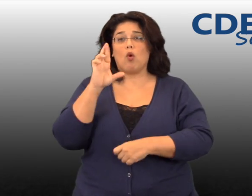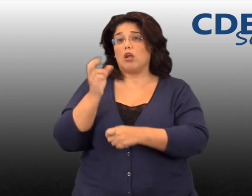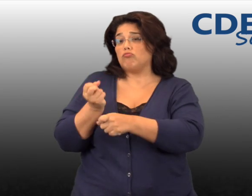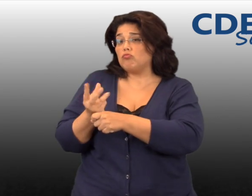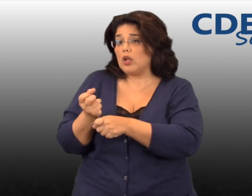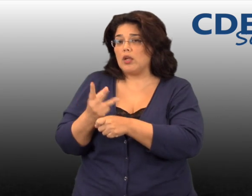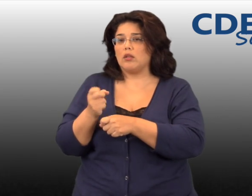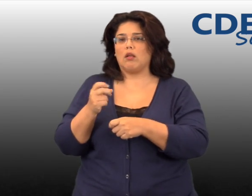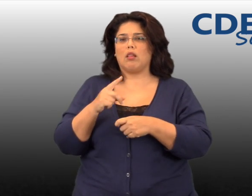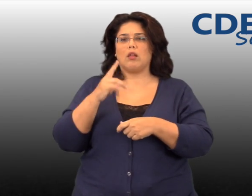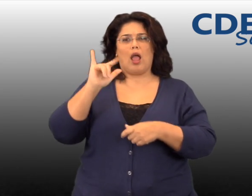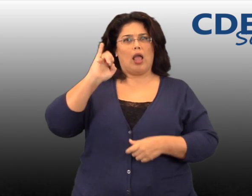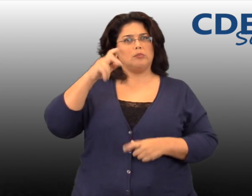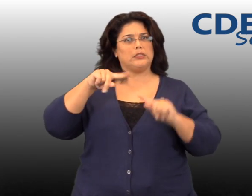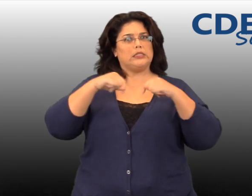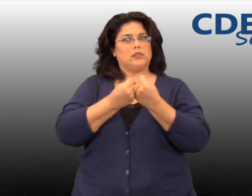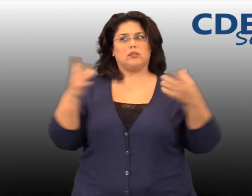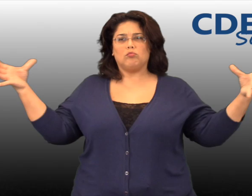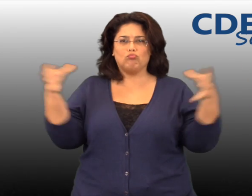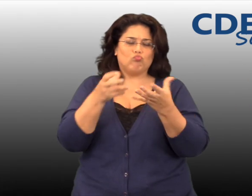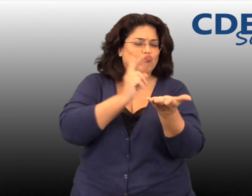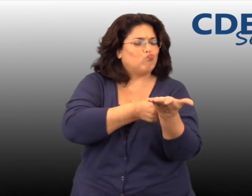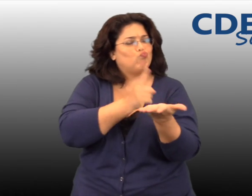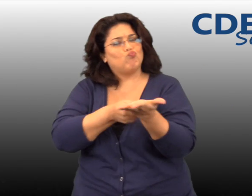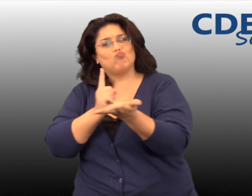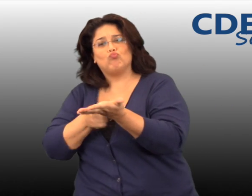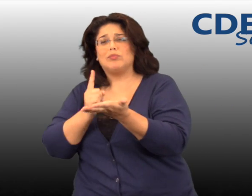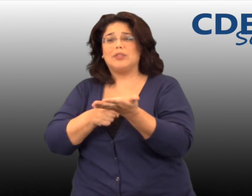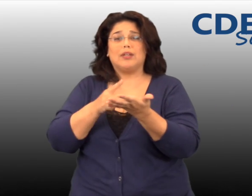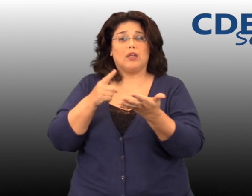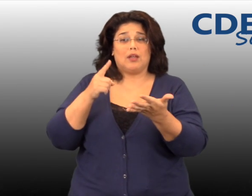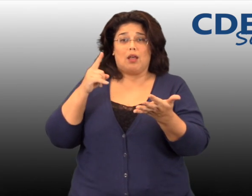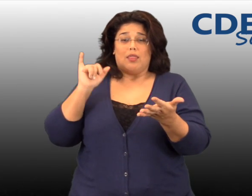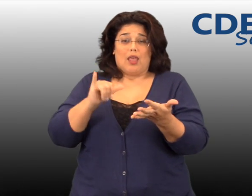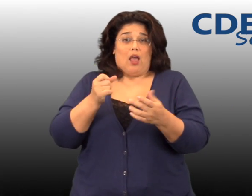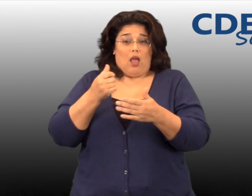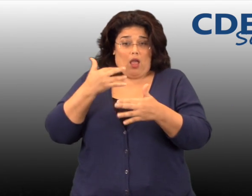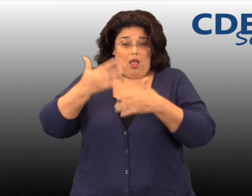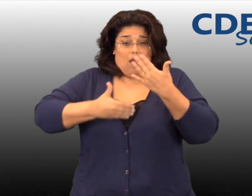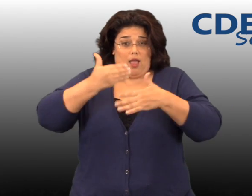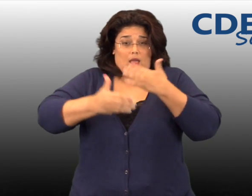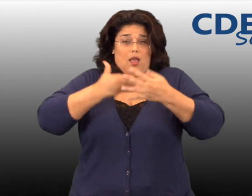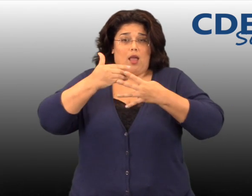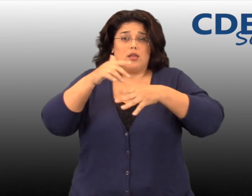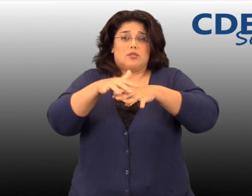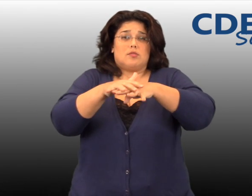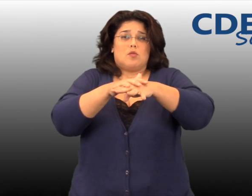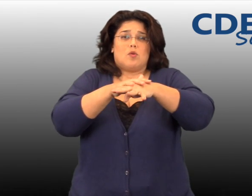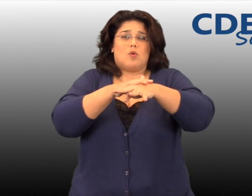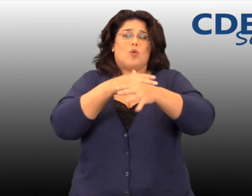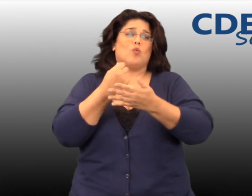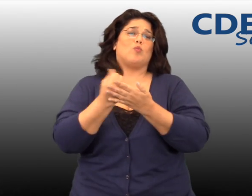every few years. All the while losing precious educational opportunities for the child.